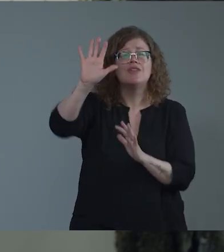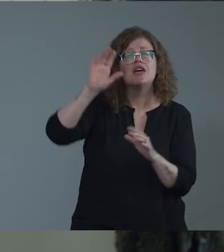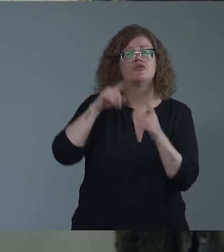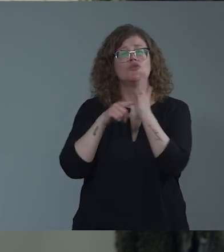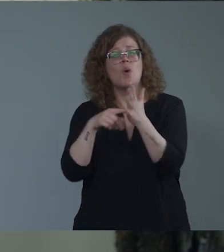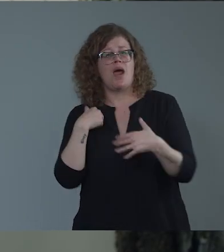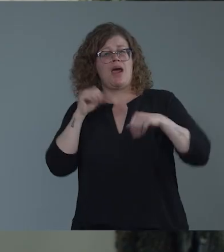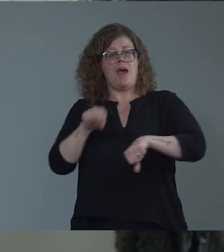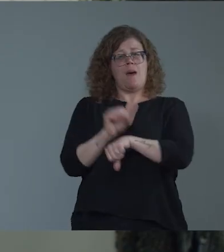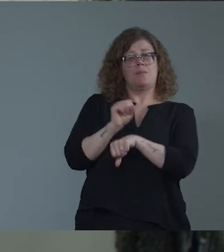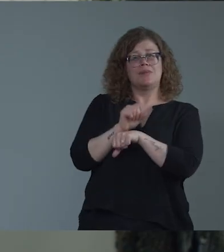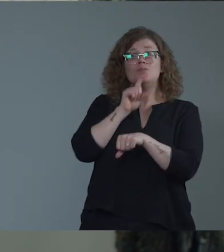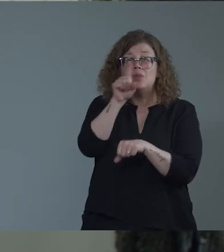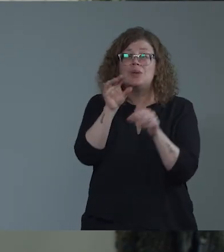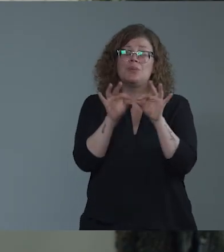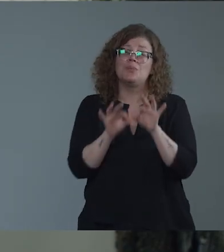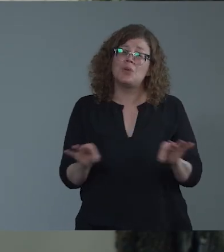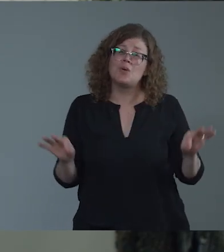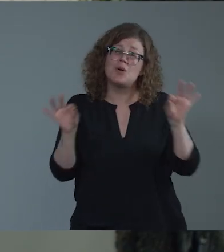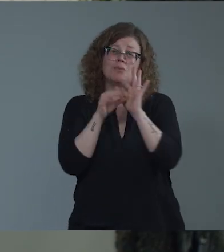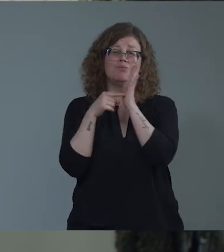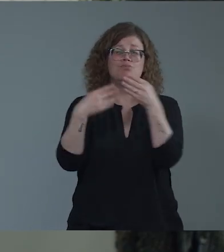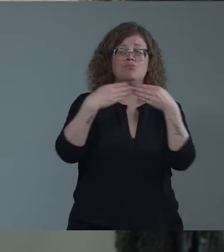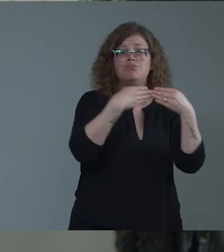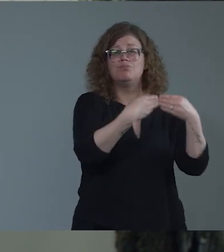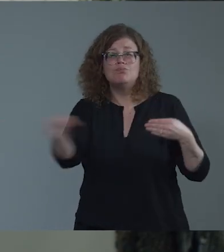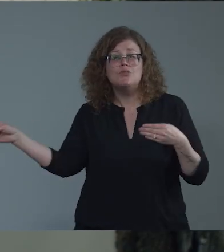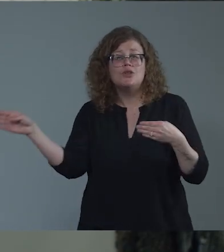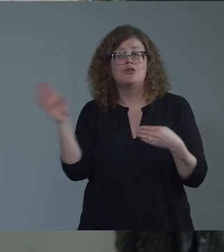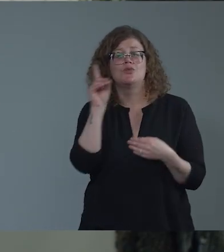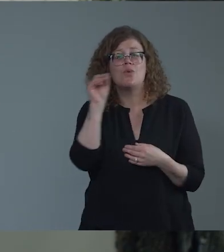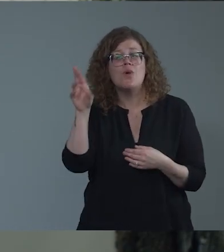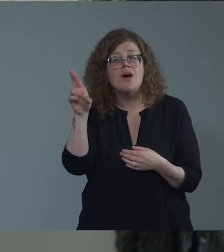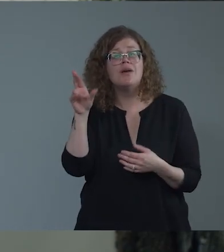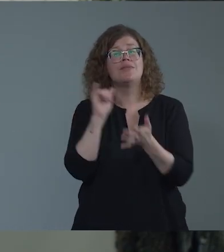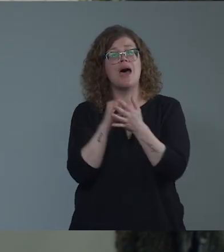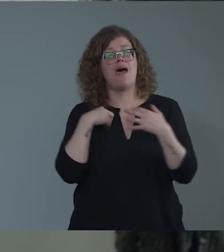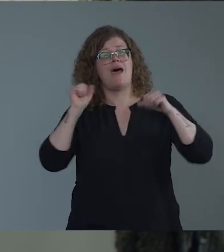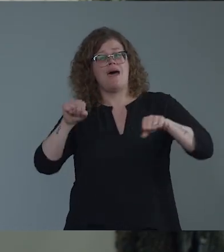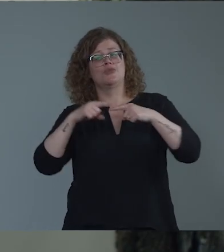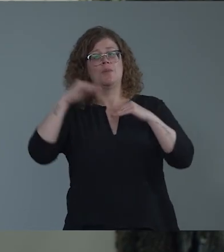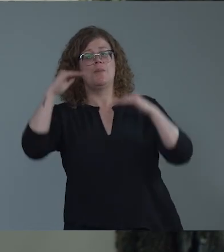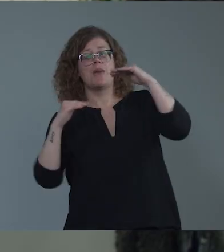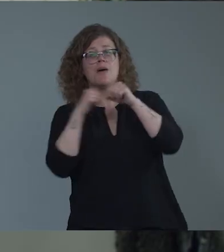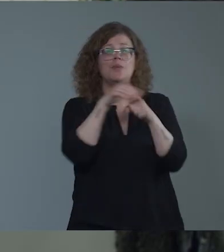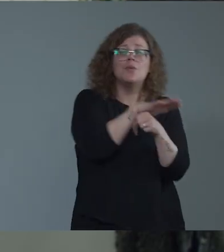So this program has opportunities for artists very early in their career and then provides opportunities for them to,